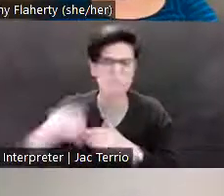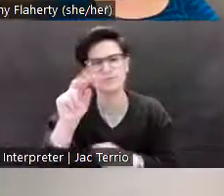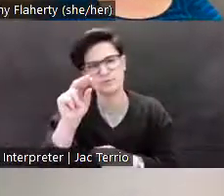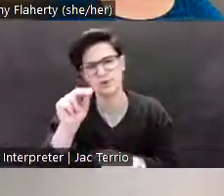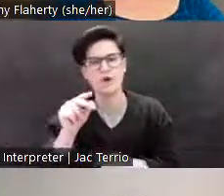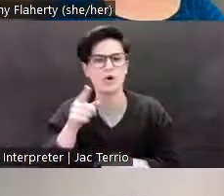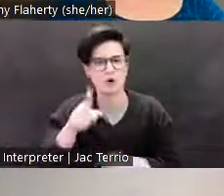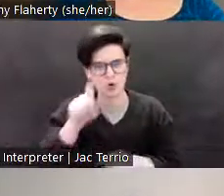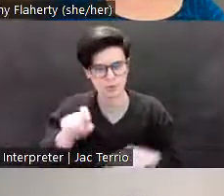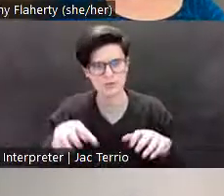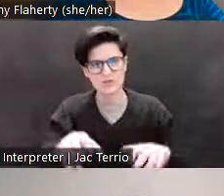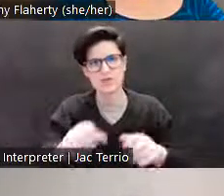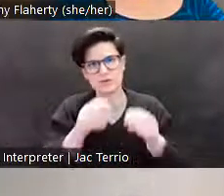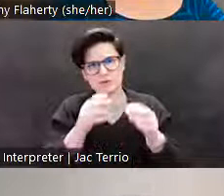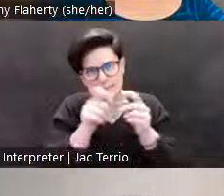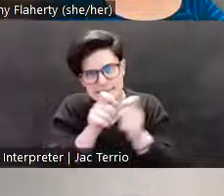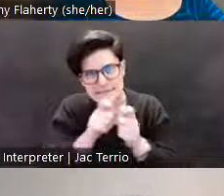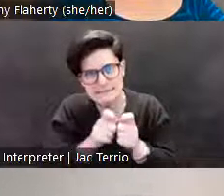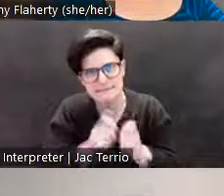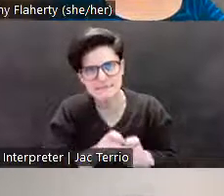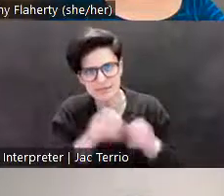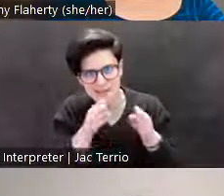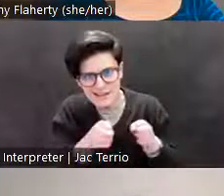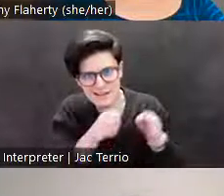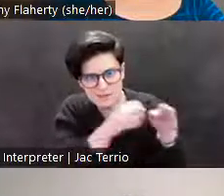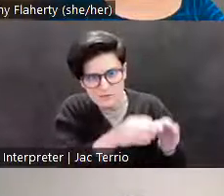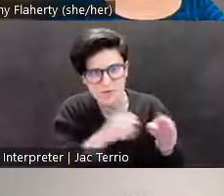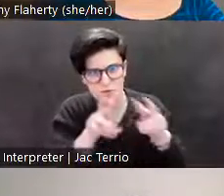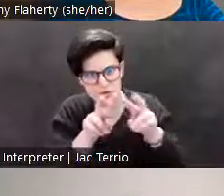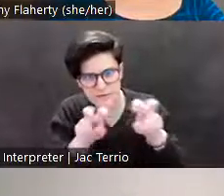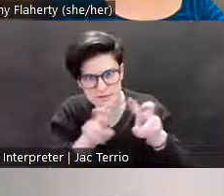assessment and really 15:26:59 determine that there's nothing that